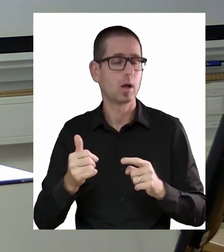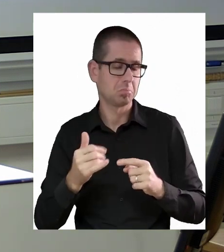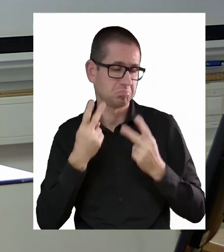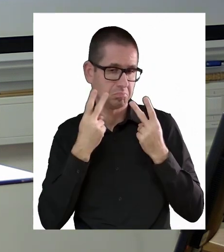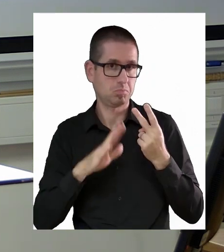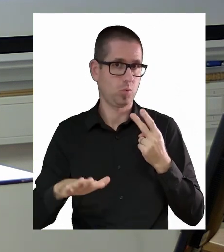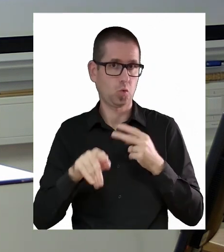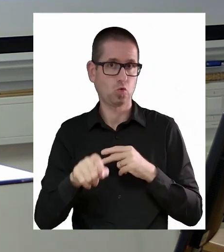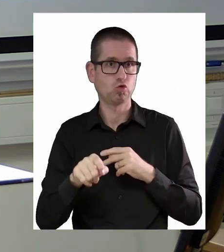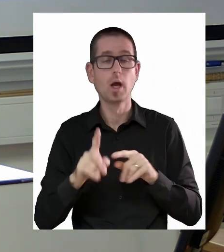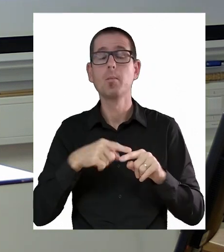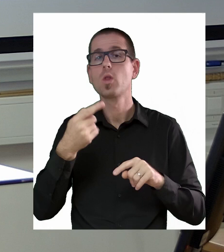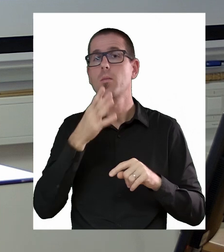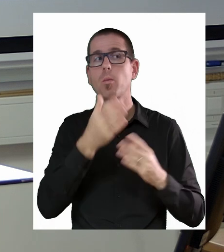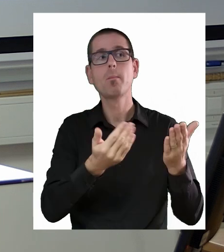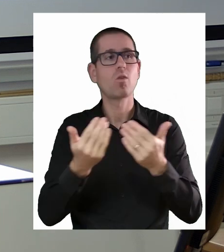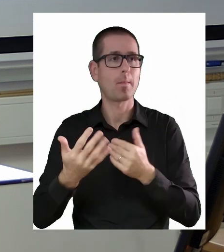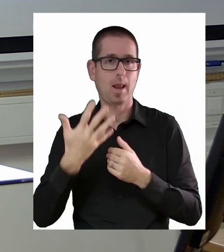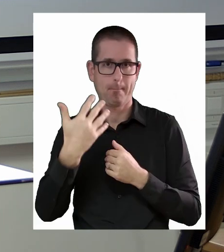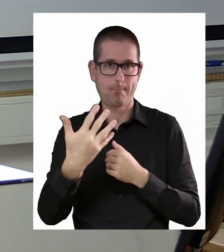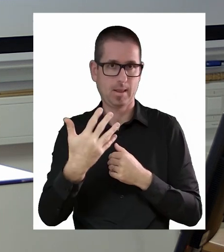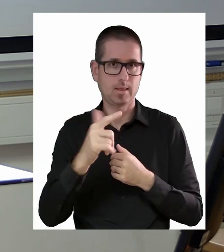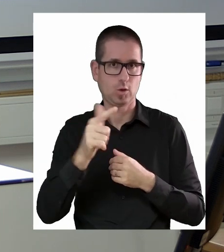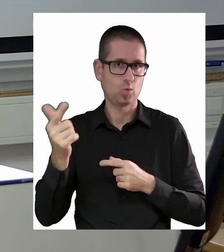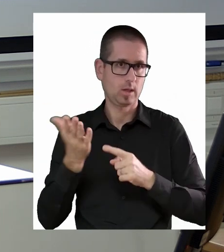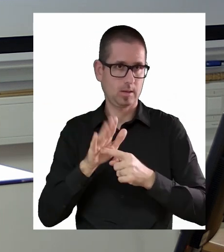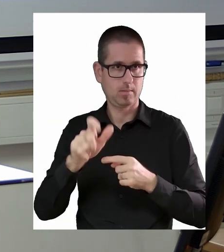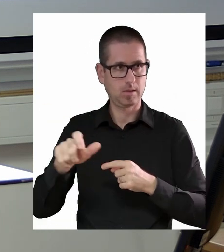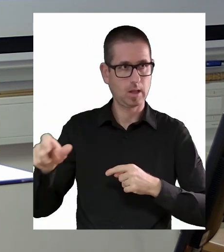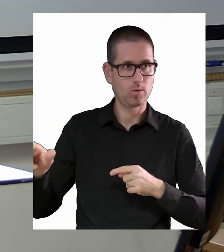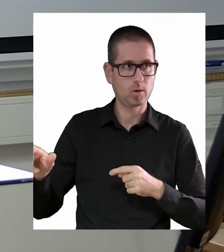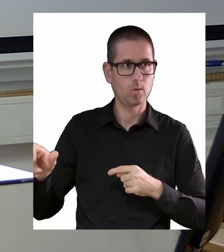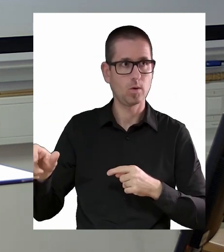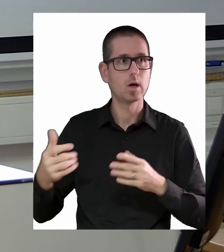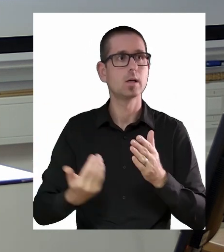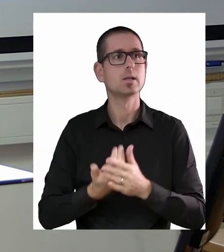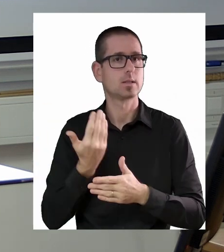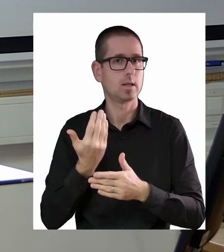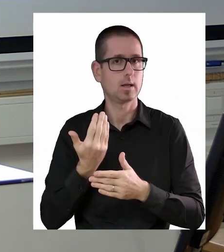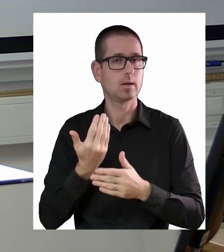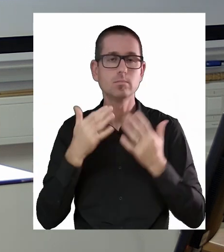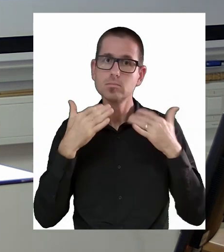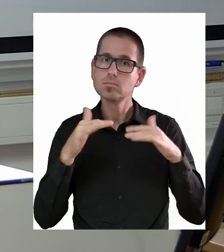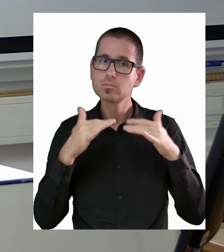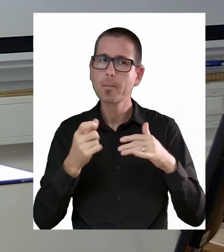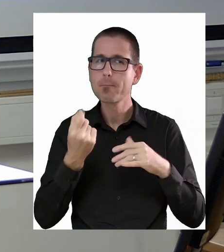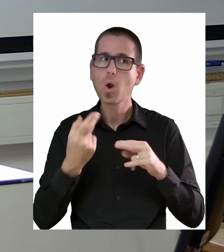and then I will invite five other presenters to explain a little bit about the